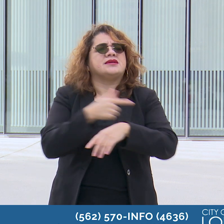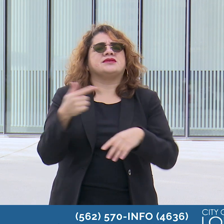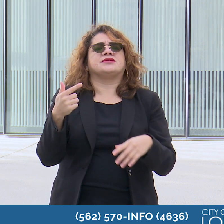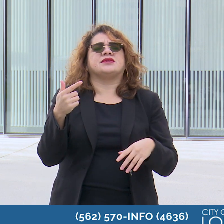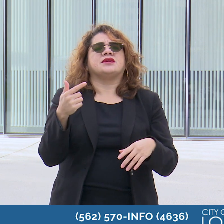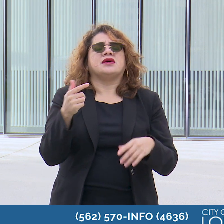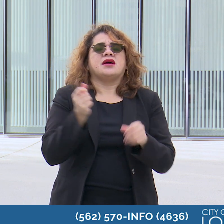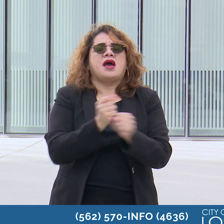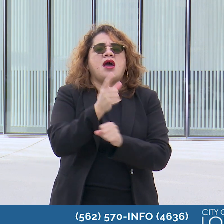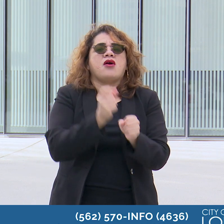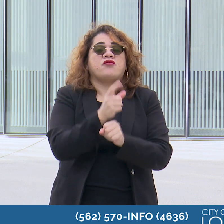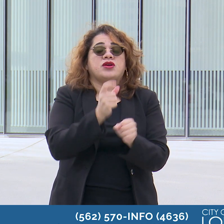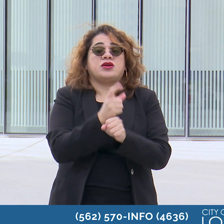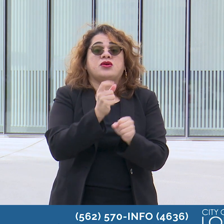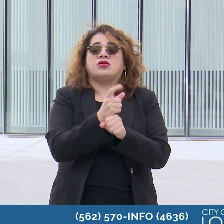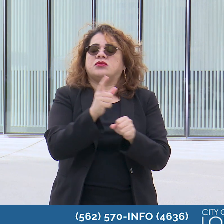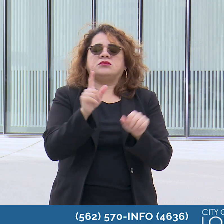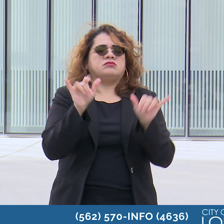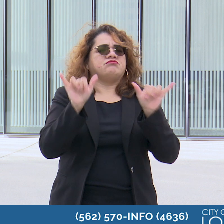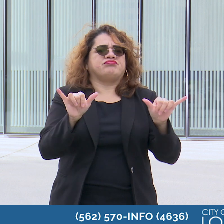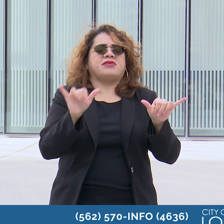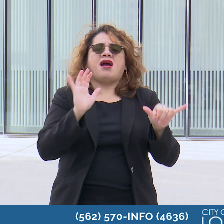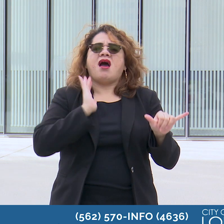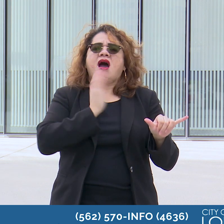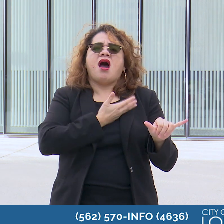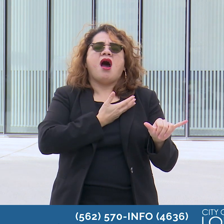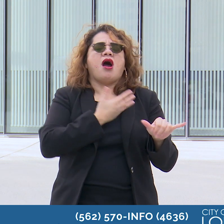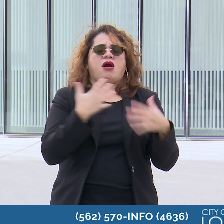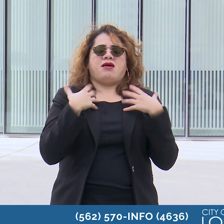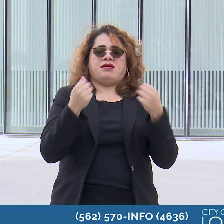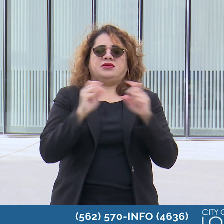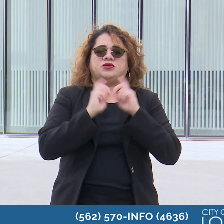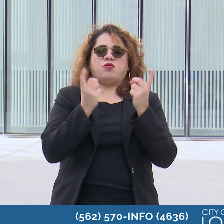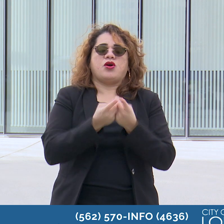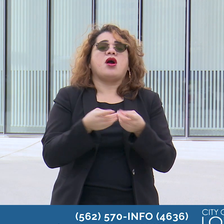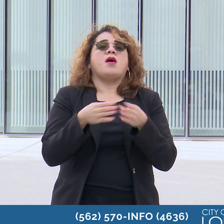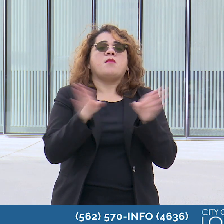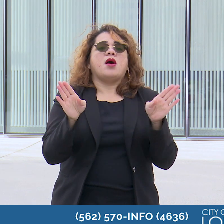Every year including this one the health department including the public health emergency management